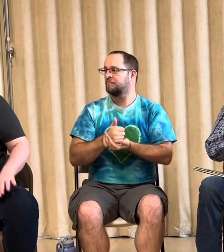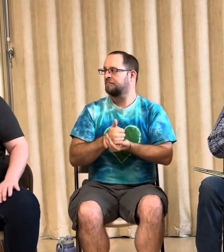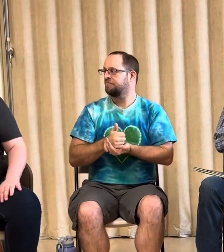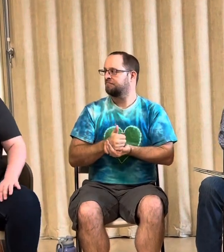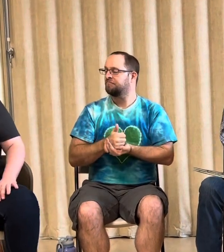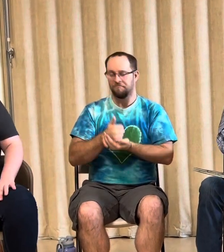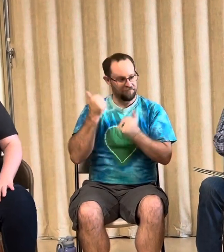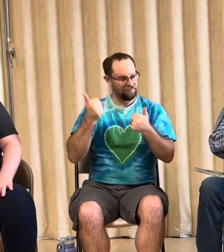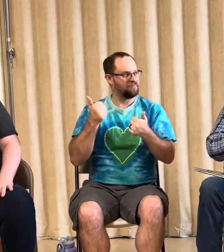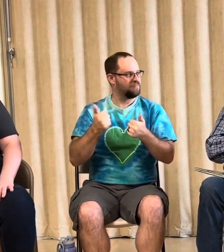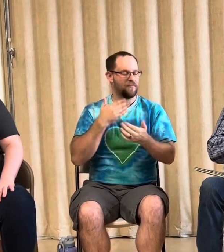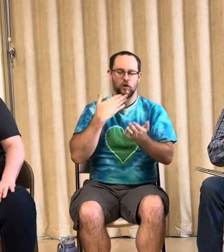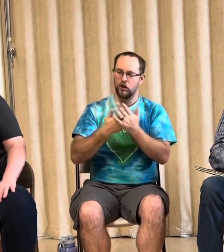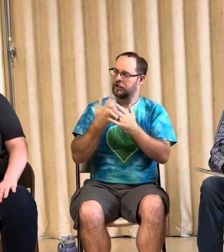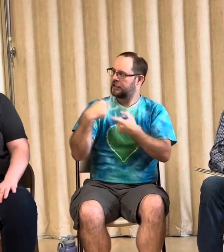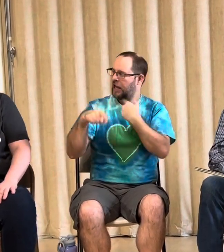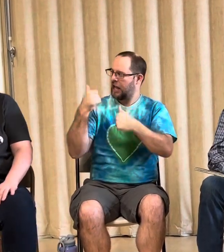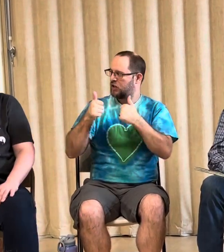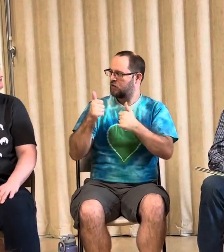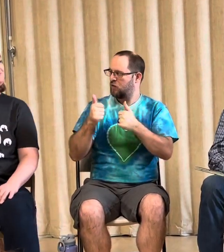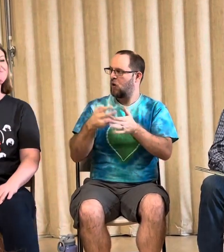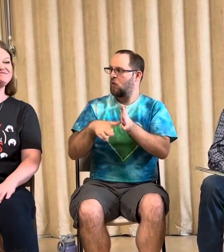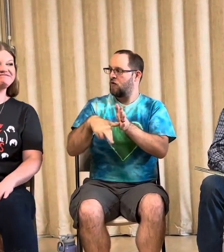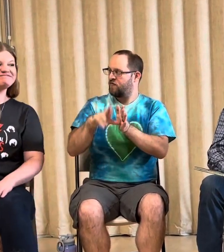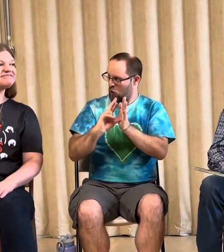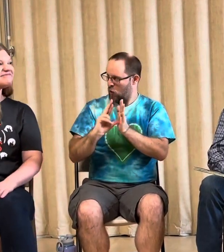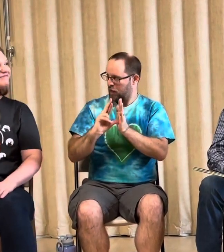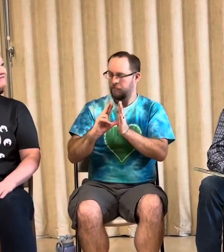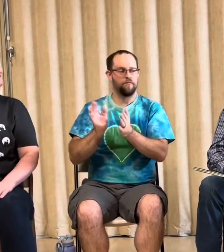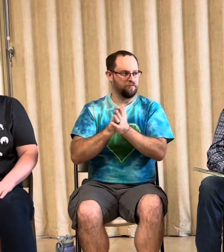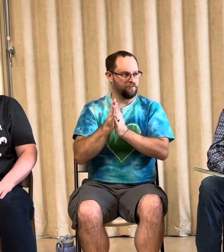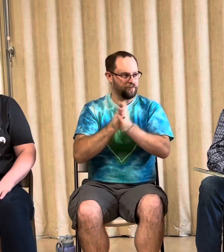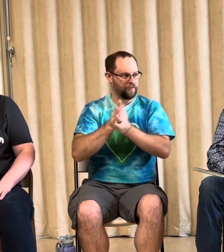Good deal. Those are some good signs! Could we run through them one more time? All together?